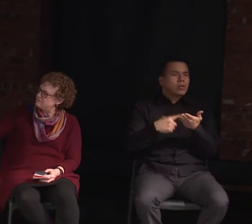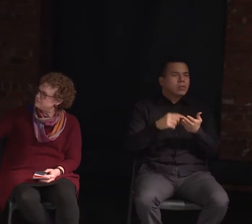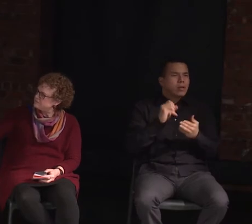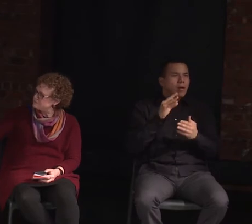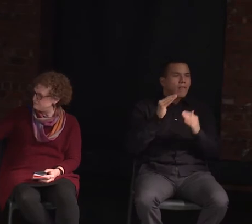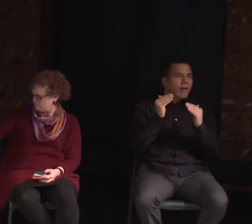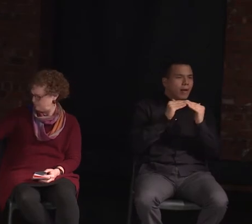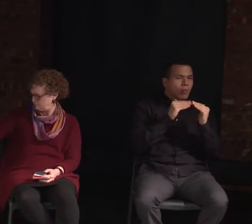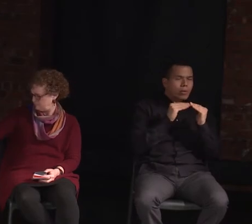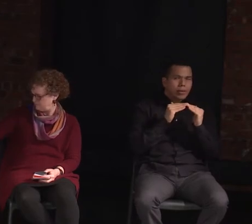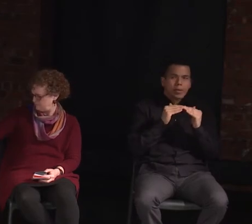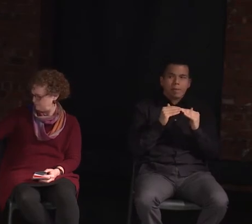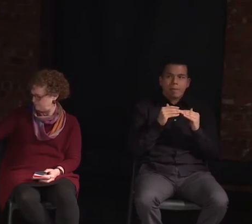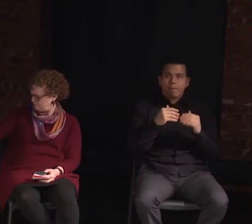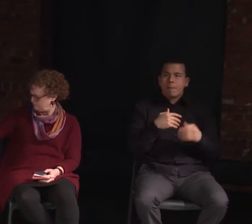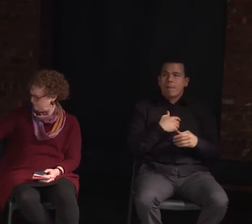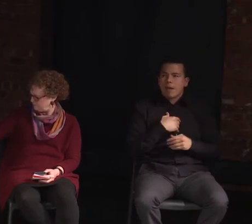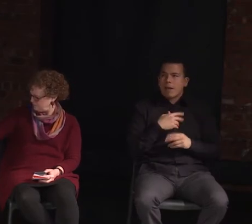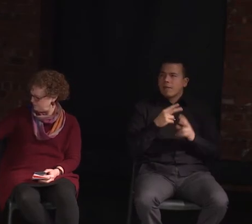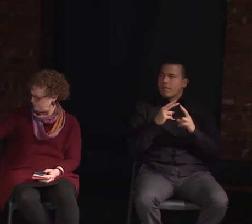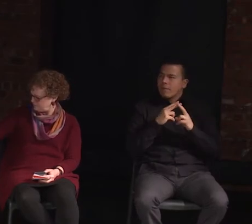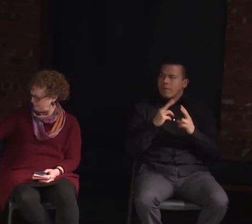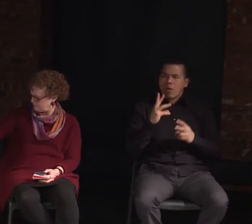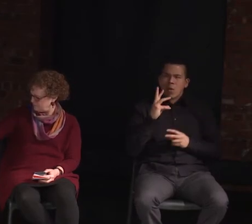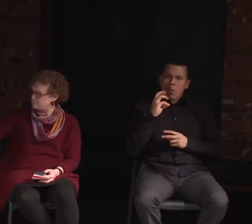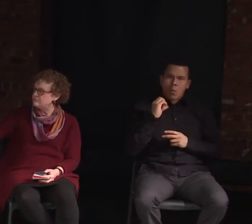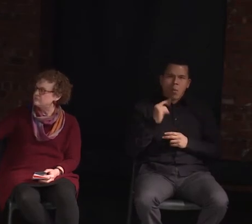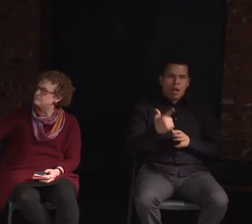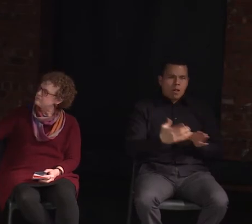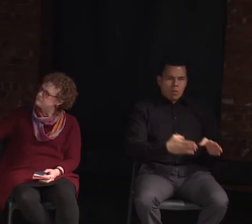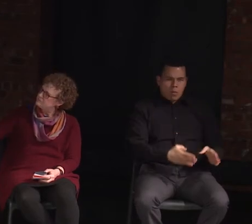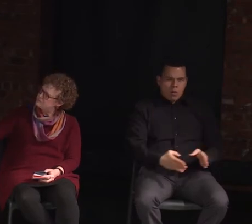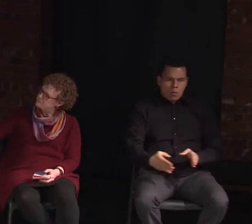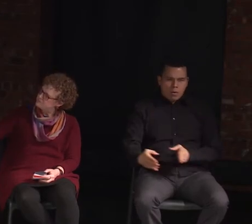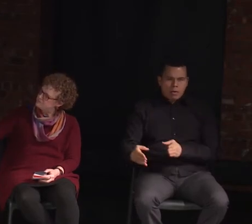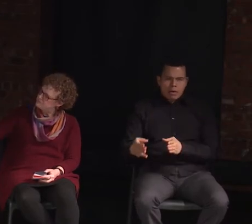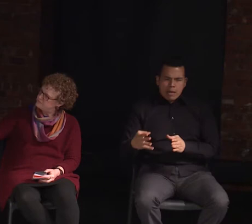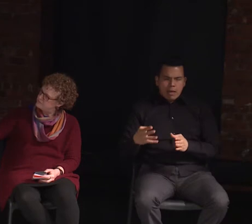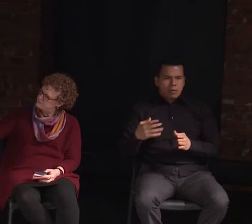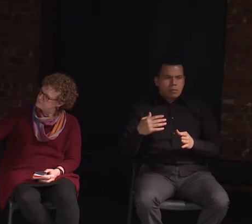There was a very well-organized, and I thought, amazing group of folks in the disability arts